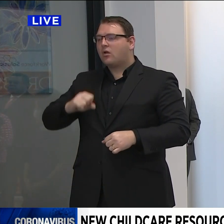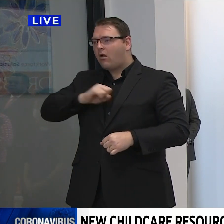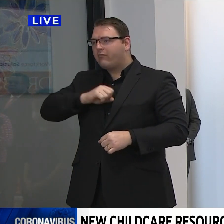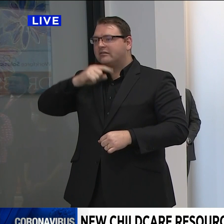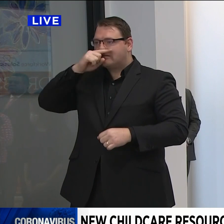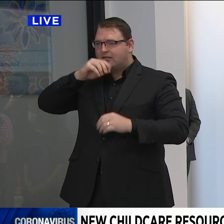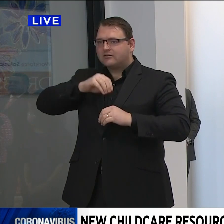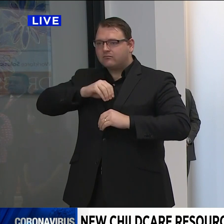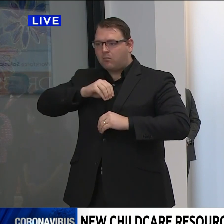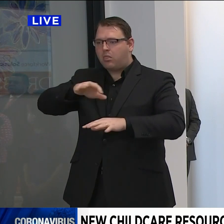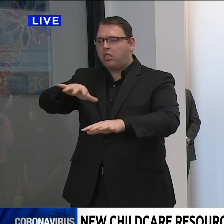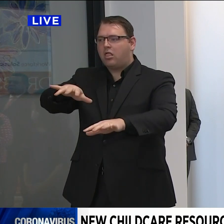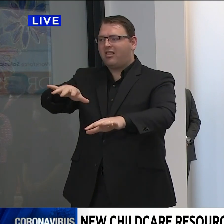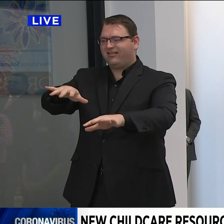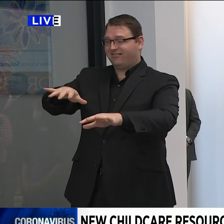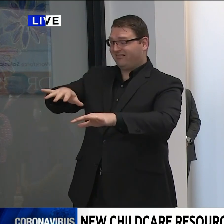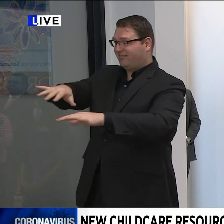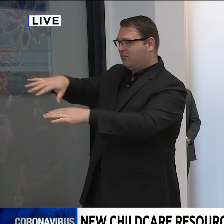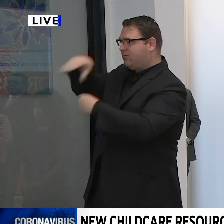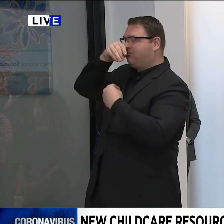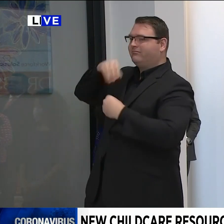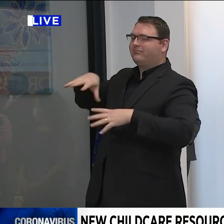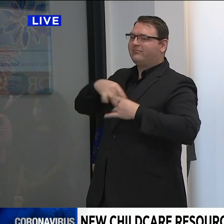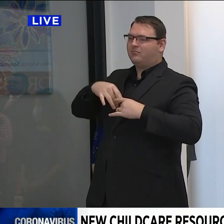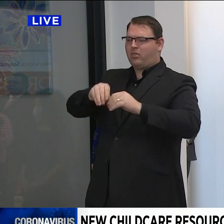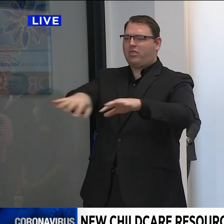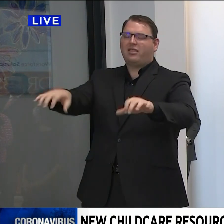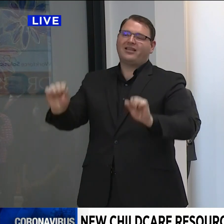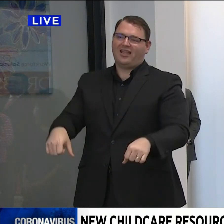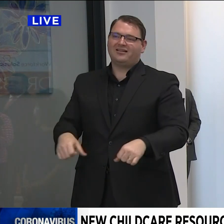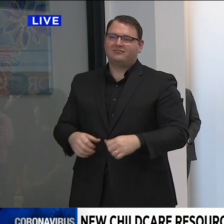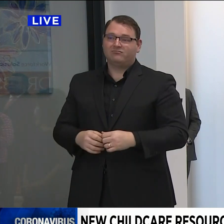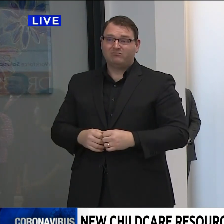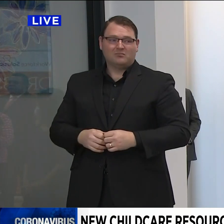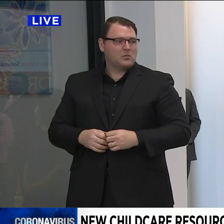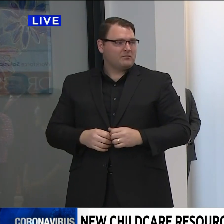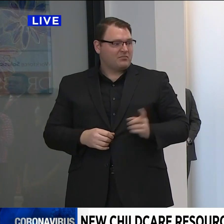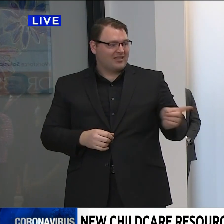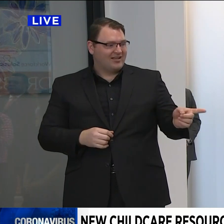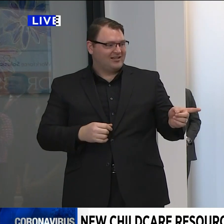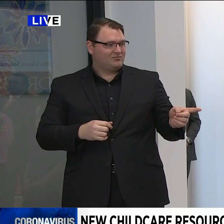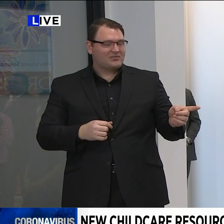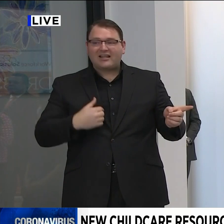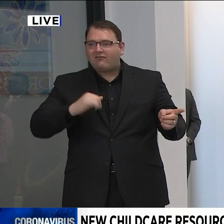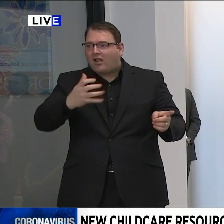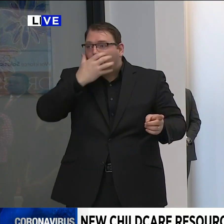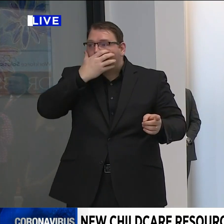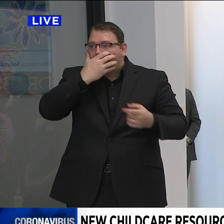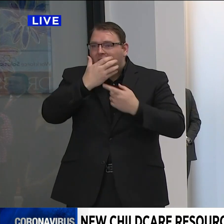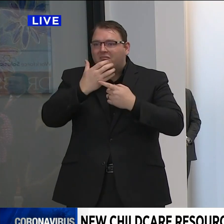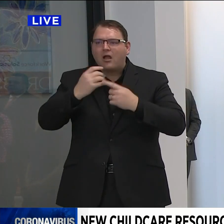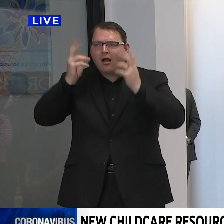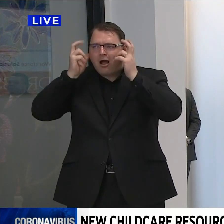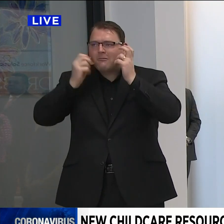even talking sneezing coughing. They may have a virus and They may have a virus and not knowing and not know it so not knowing and not know it so if you are out in public you if you are out in public you should be wearing a face